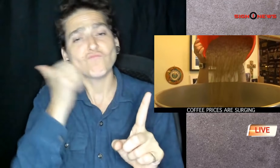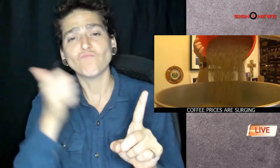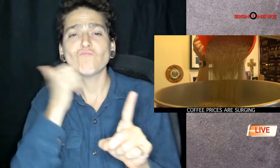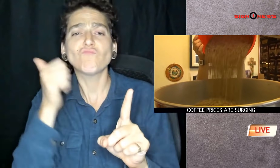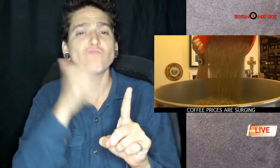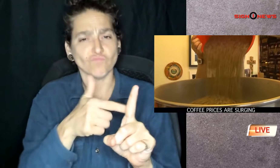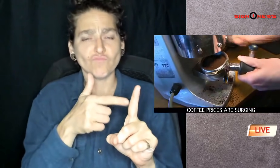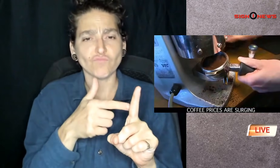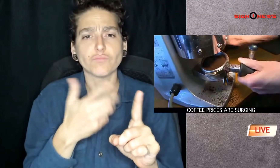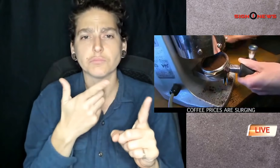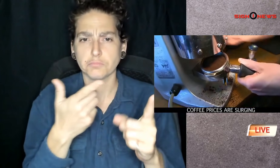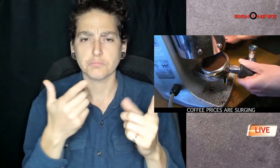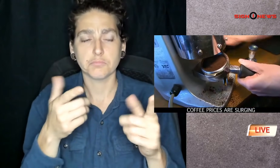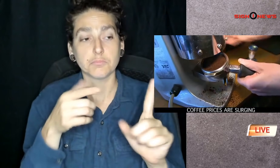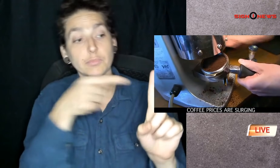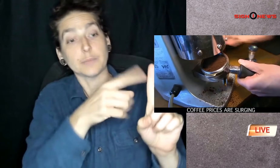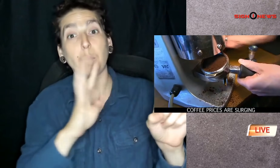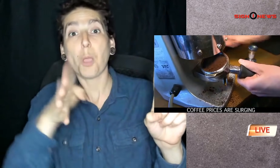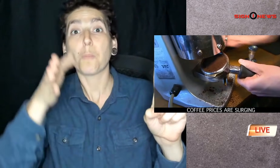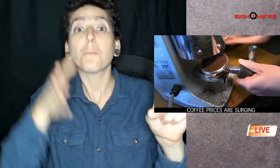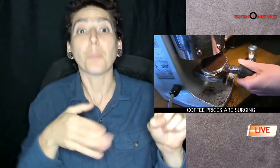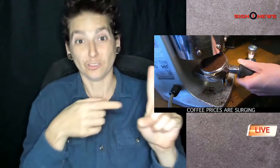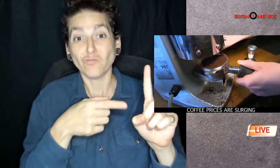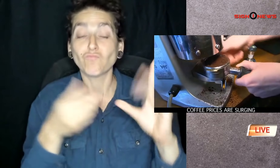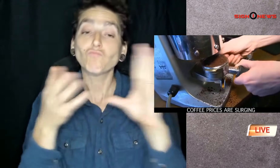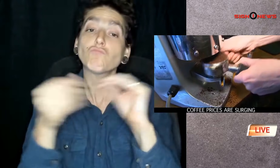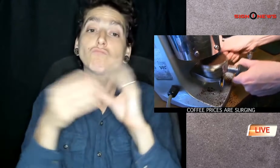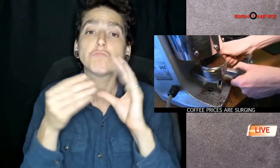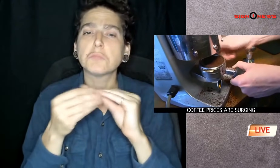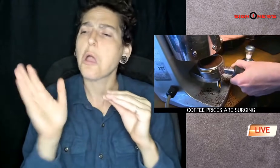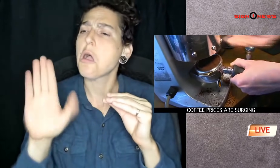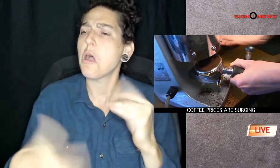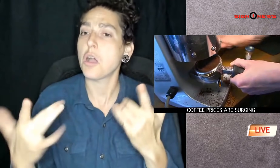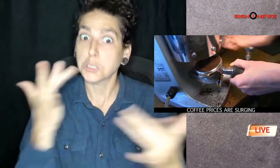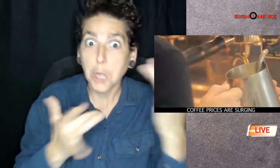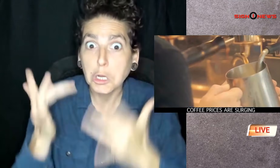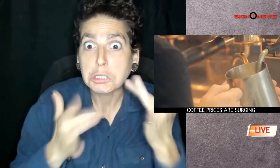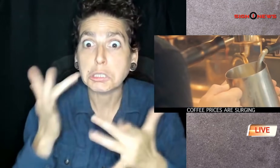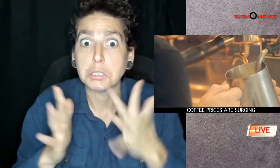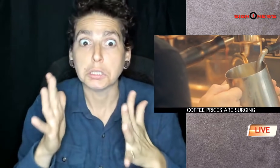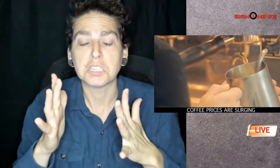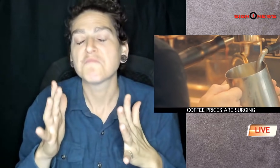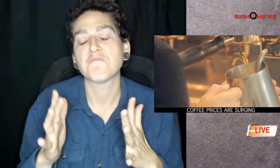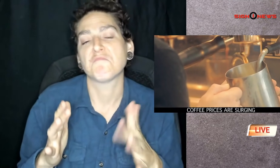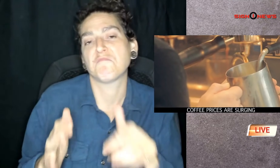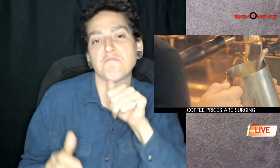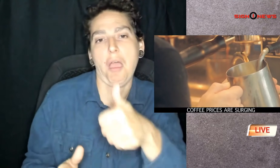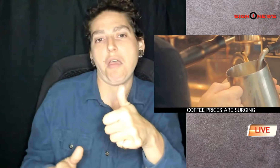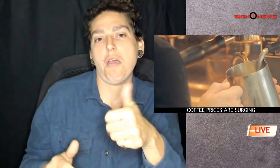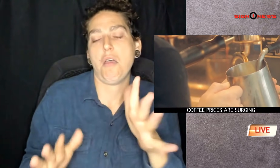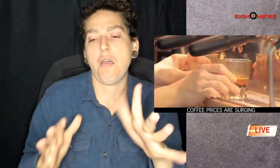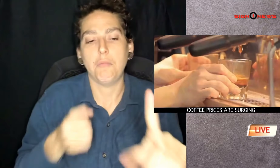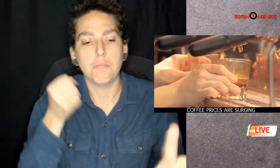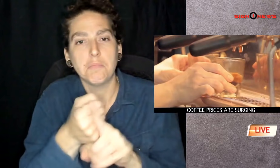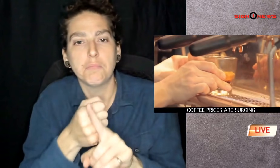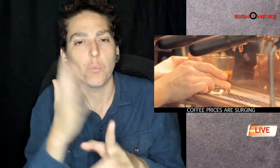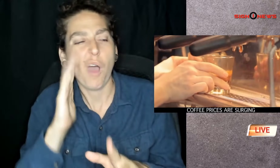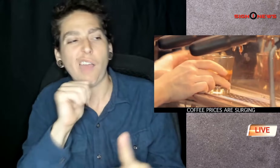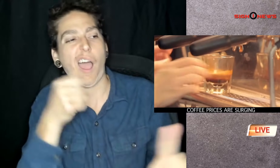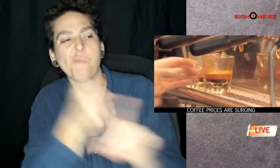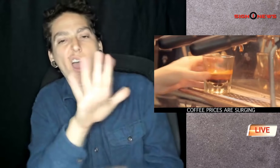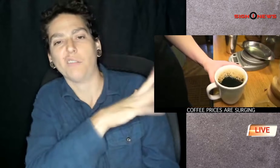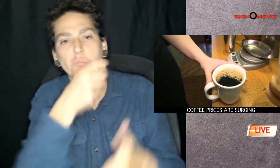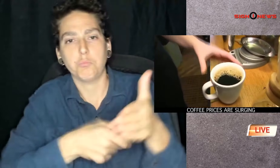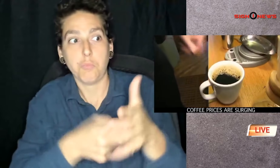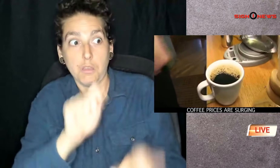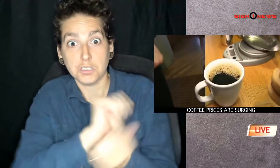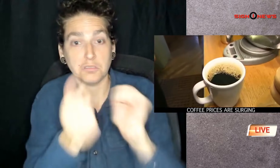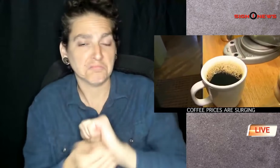fortunately for Starbucks regulars a spokesperson said the shortages will not impact their prices